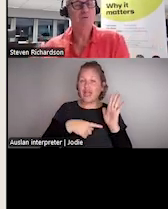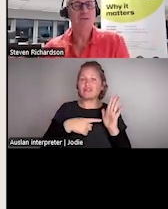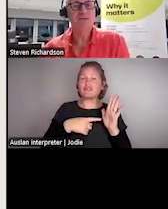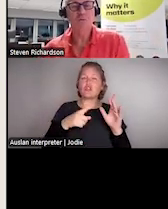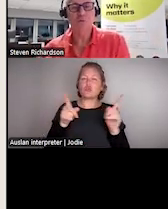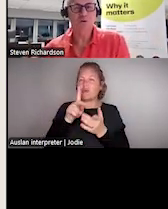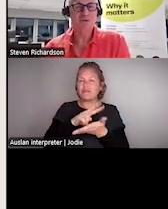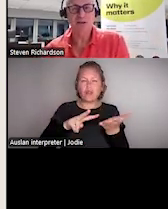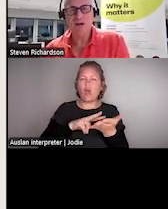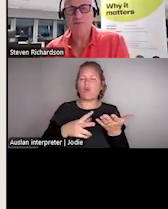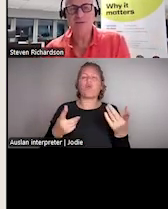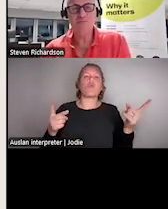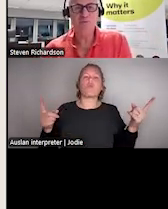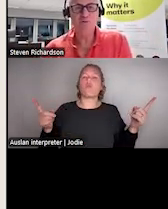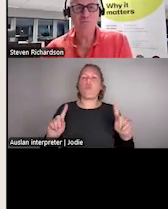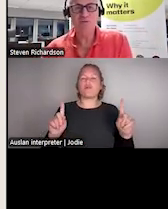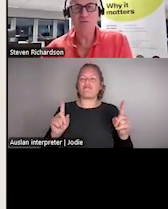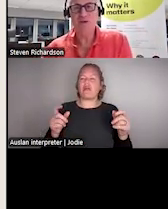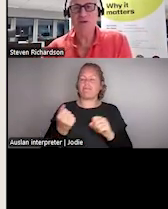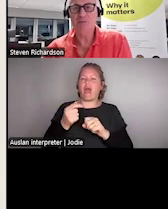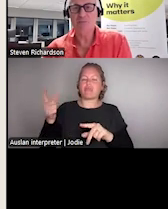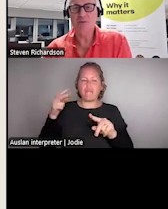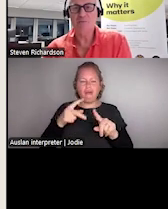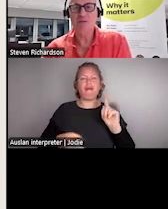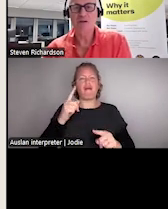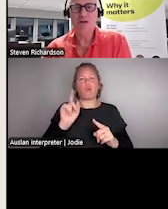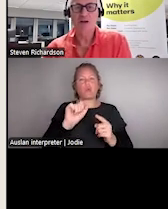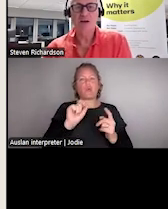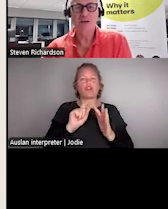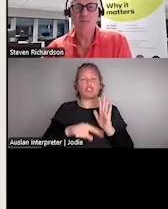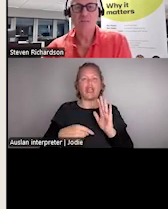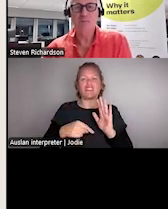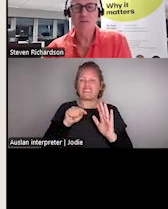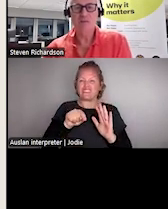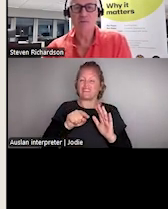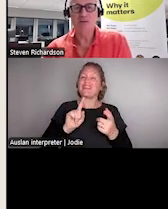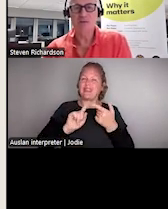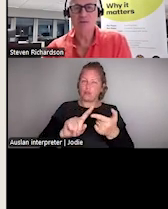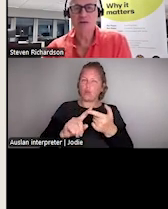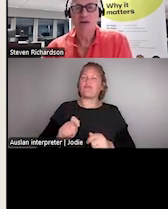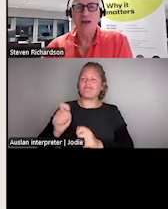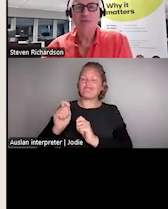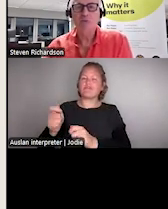brings your project to live, that is what you should be doing to keep people up to speed.